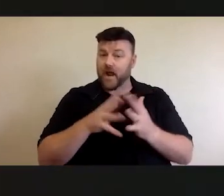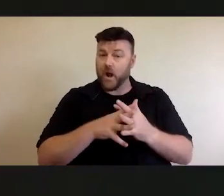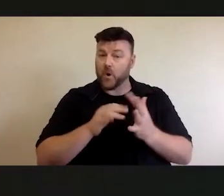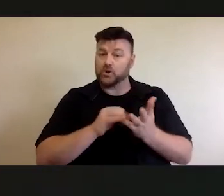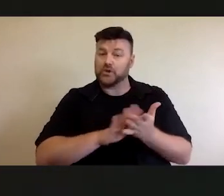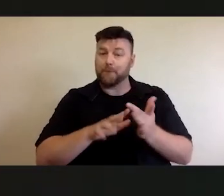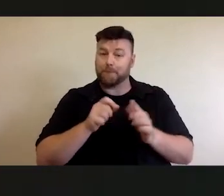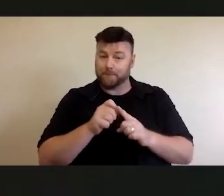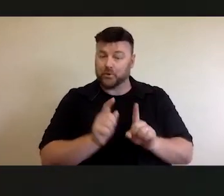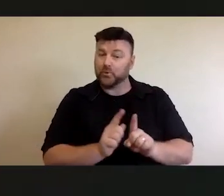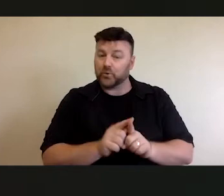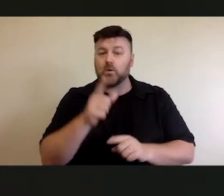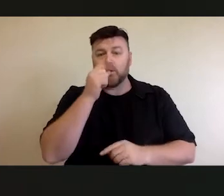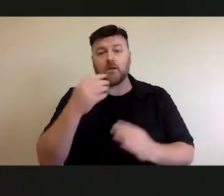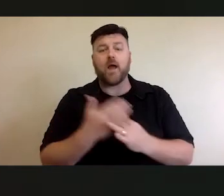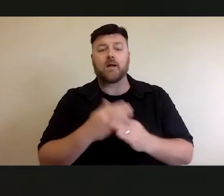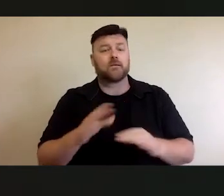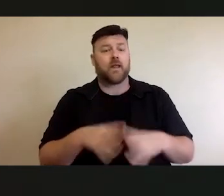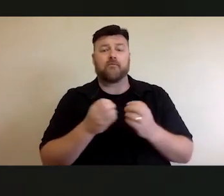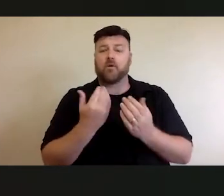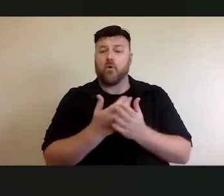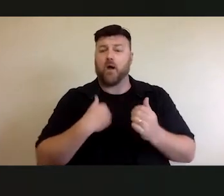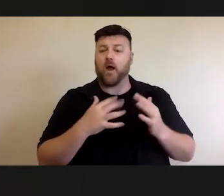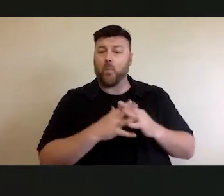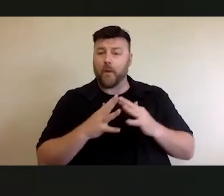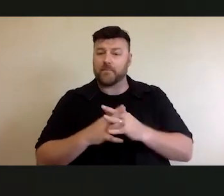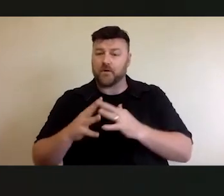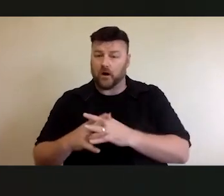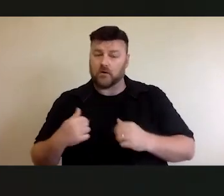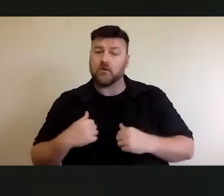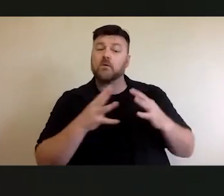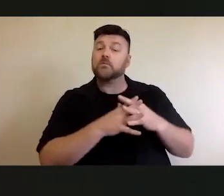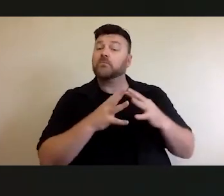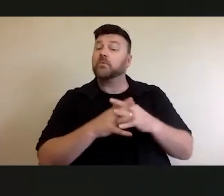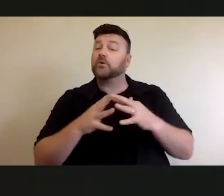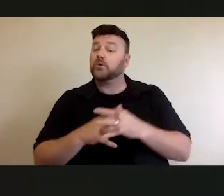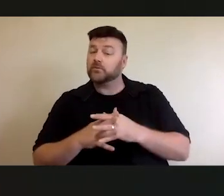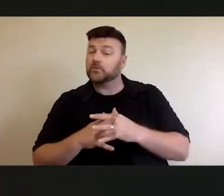you can access all of the detail on our website, which is